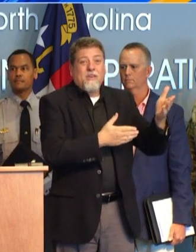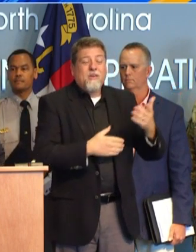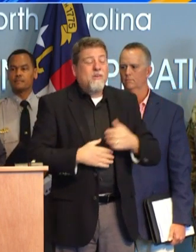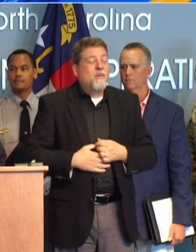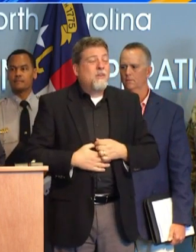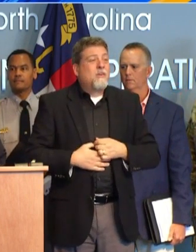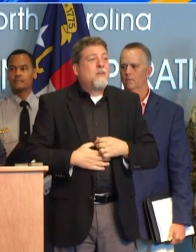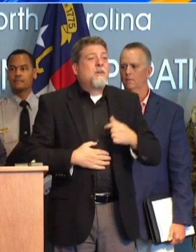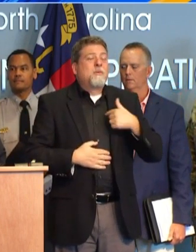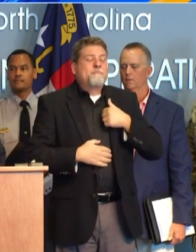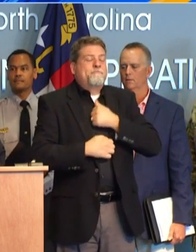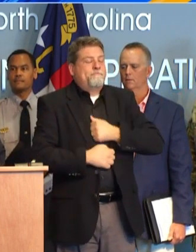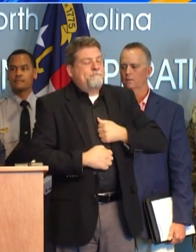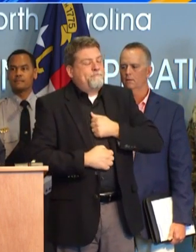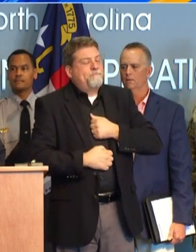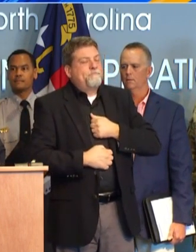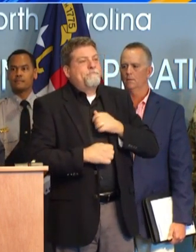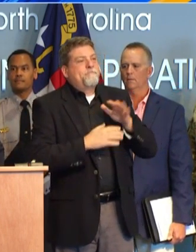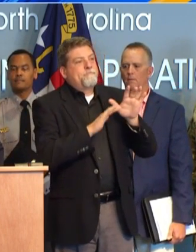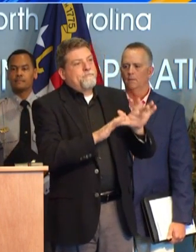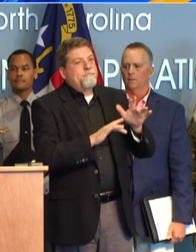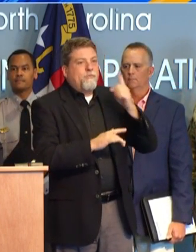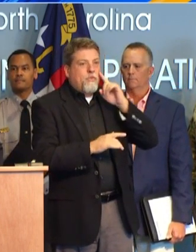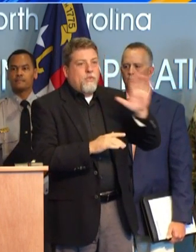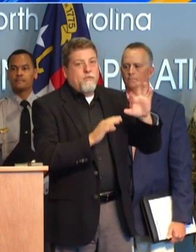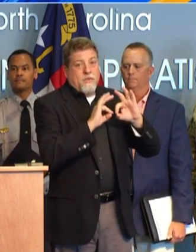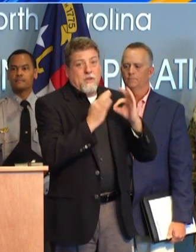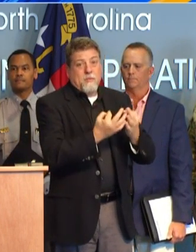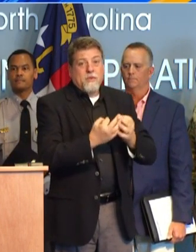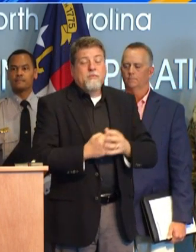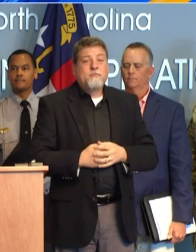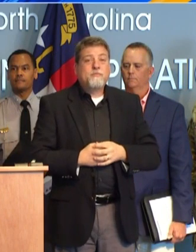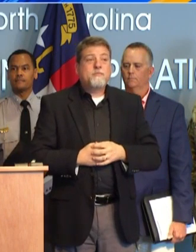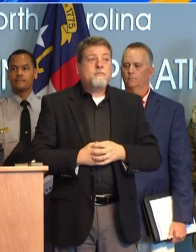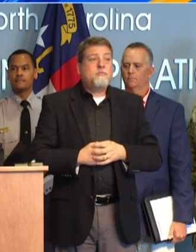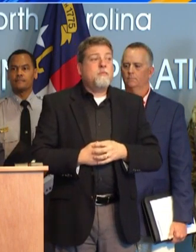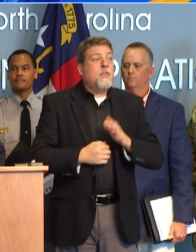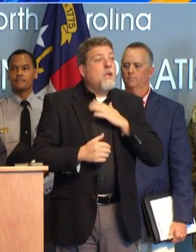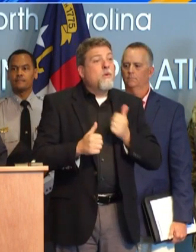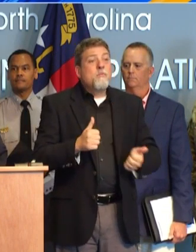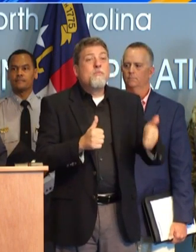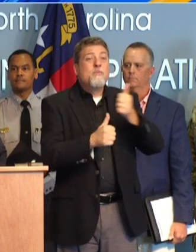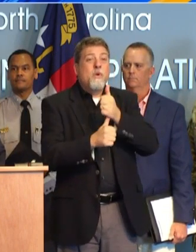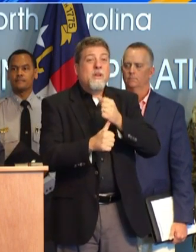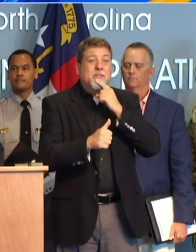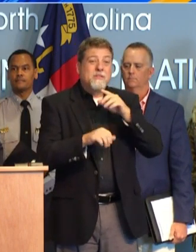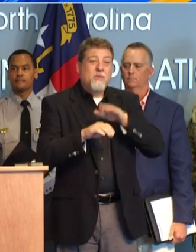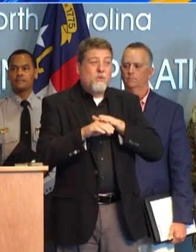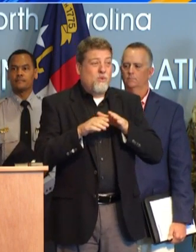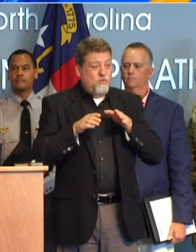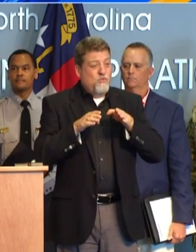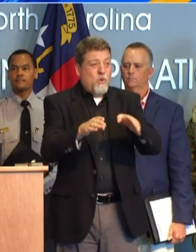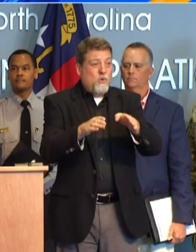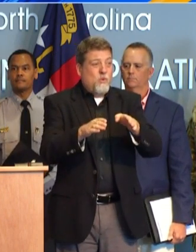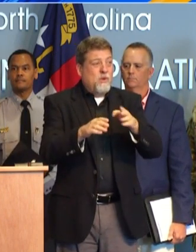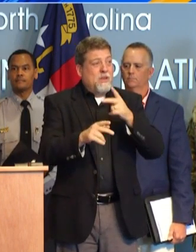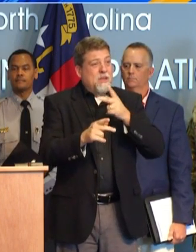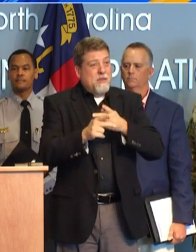AND LATER DIED. WE SEND CONDOLENCES TO ALL OF